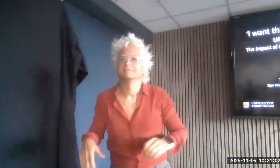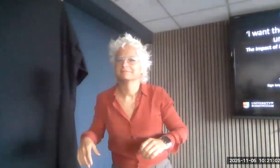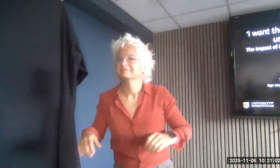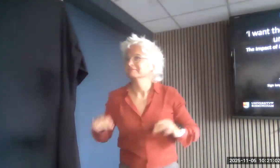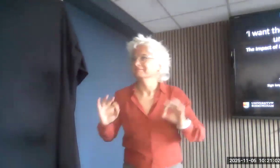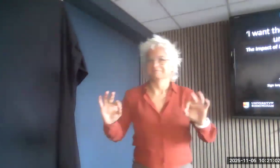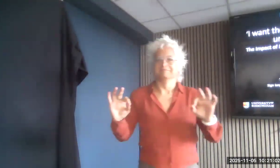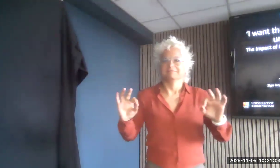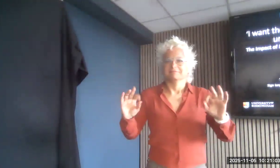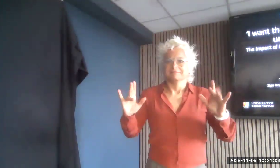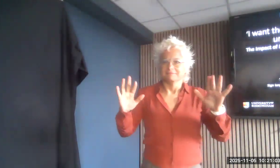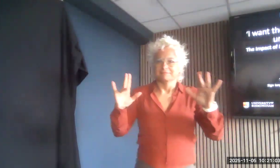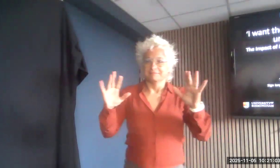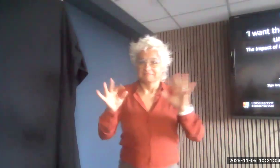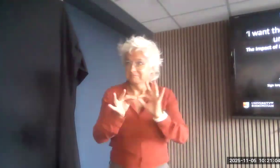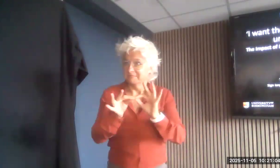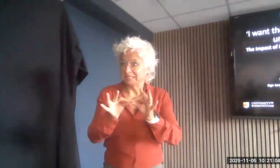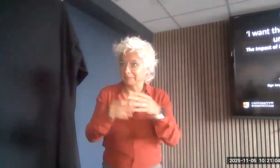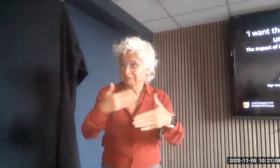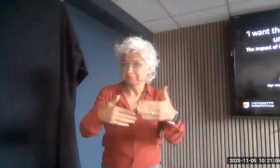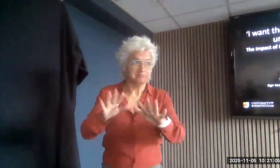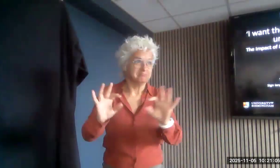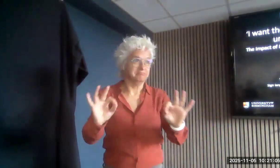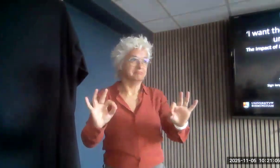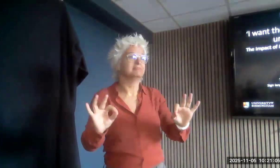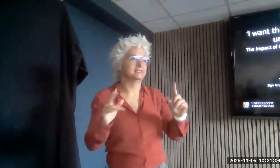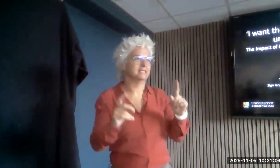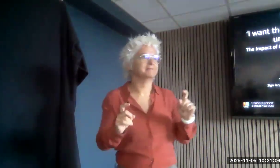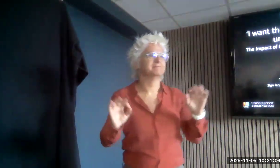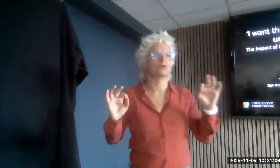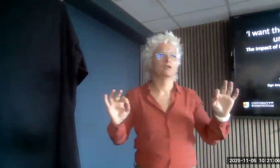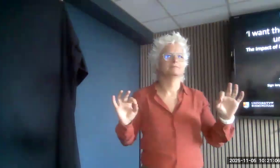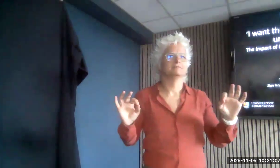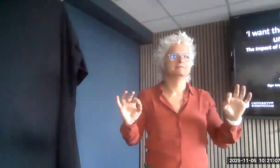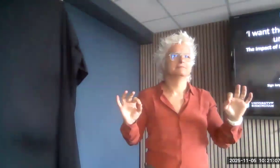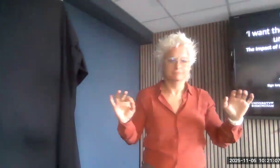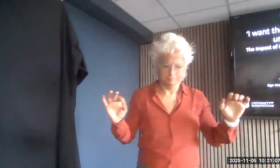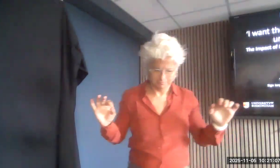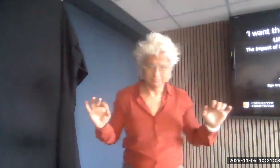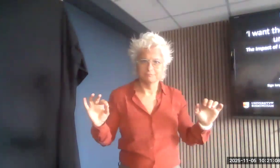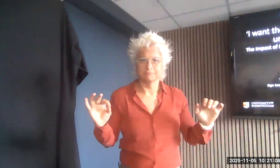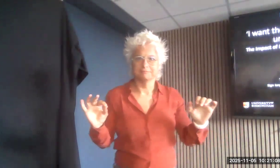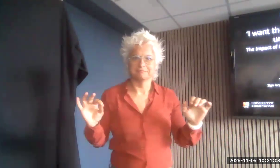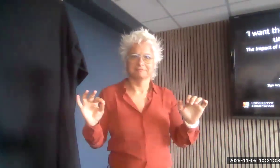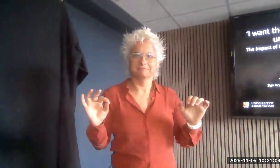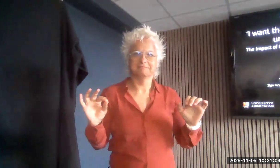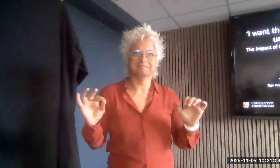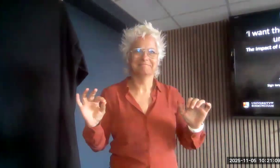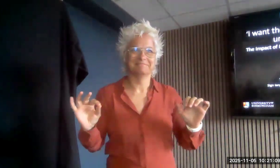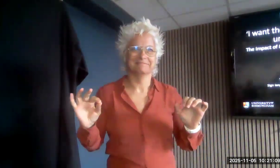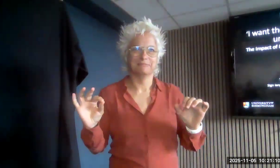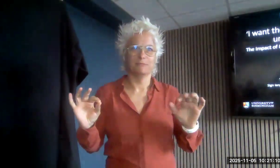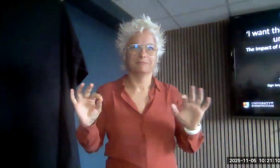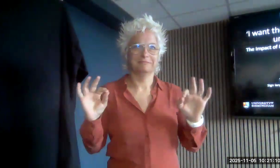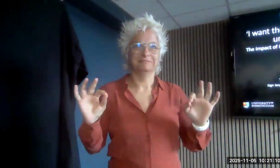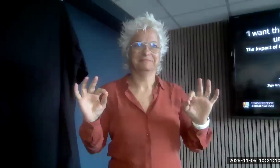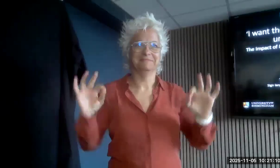Hey. Hopefully the interpreting's going okay and everybody can hear what they need to be able to hear to access this.